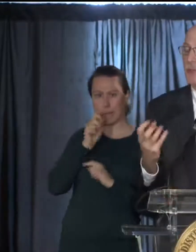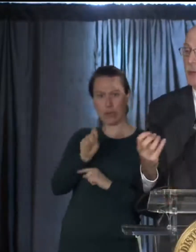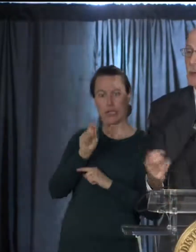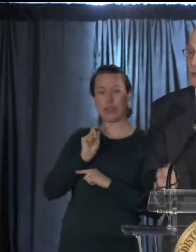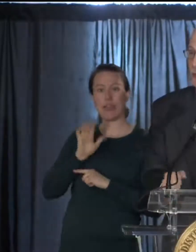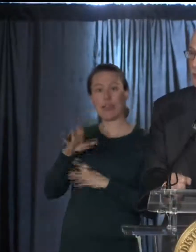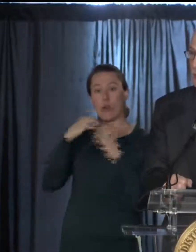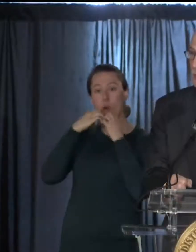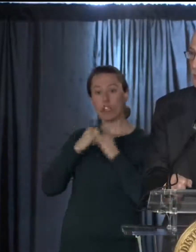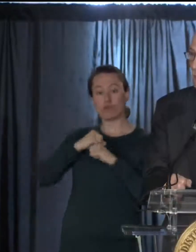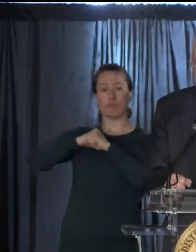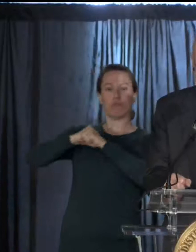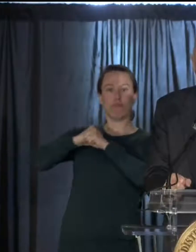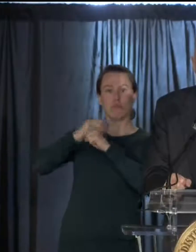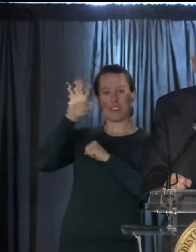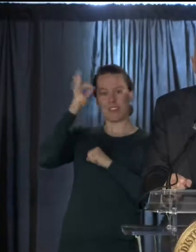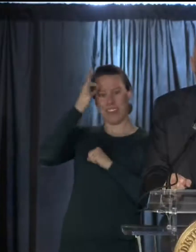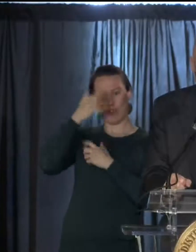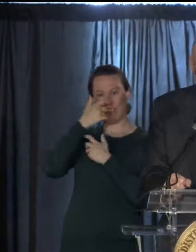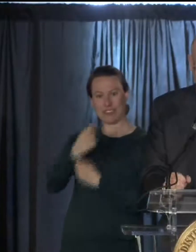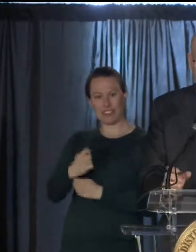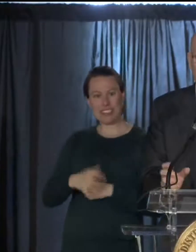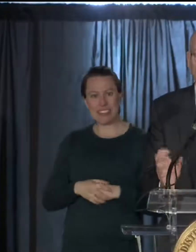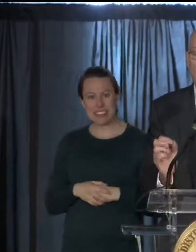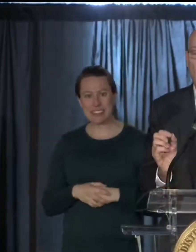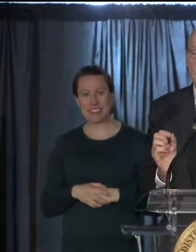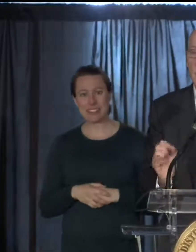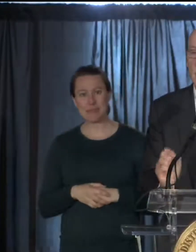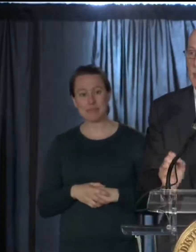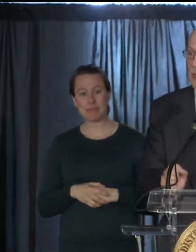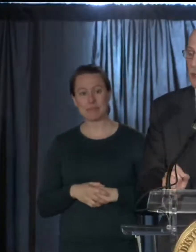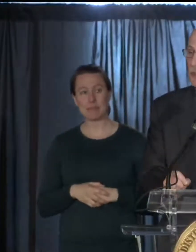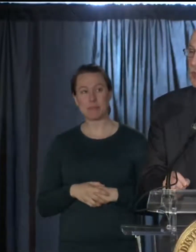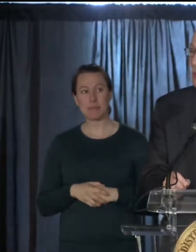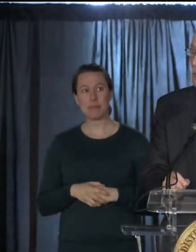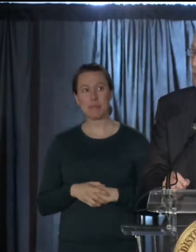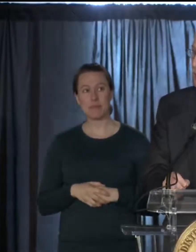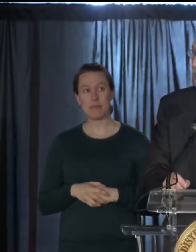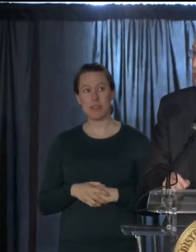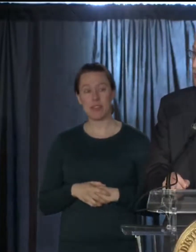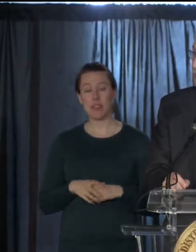FEDERAL INTEREST, BUT WEIGHING IN ON OUR -- WHERE WE ARE ON